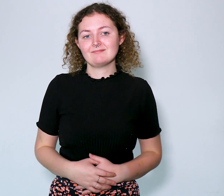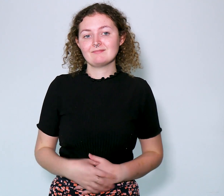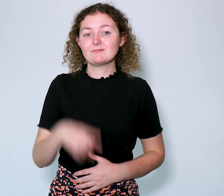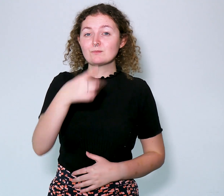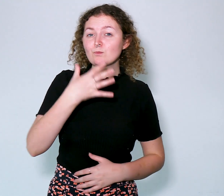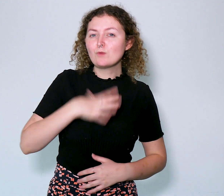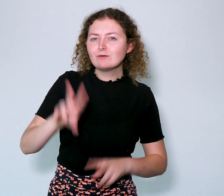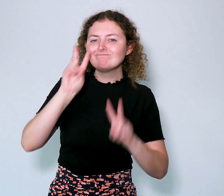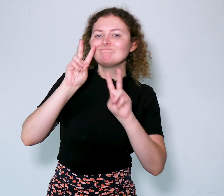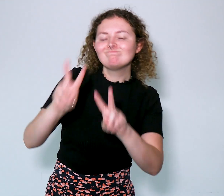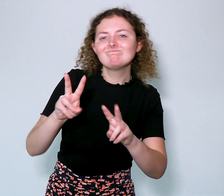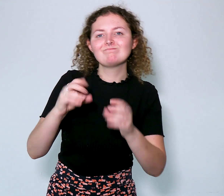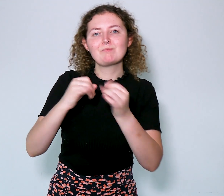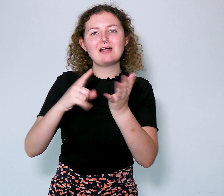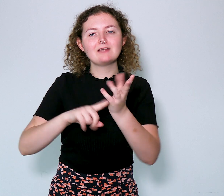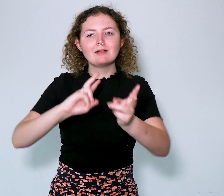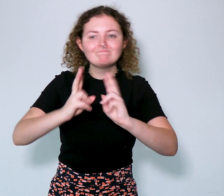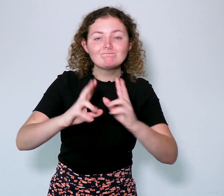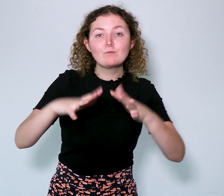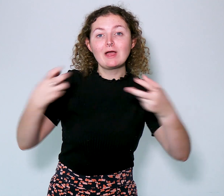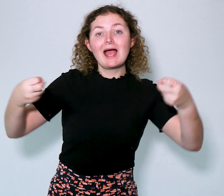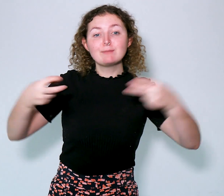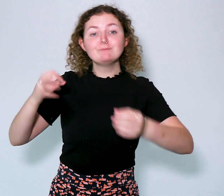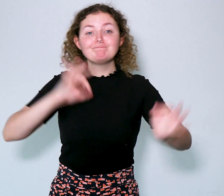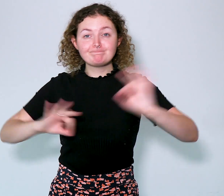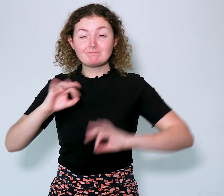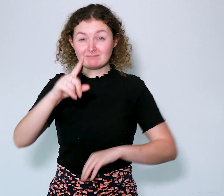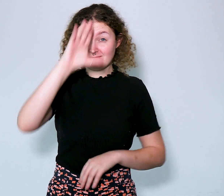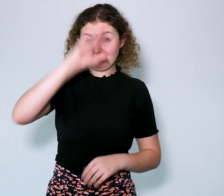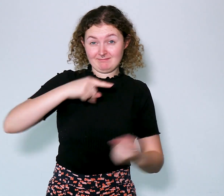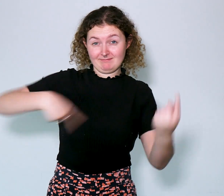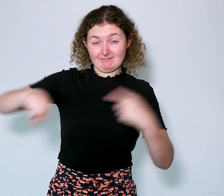If you wish to watch a British Sign Language Interpreted or Captioned performance,